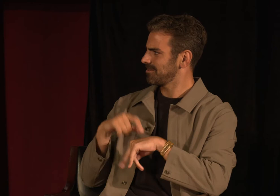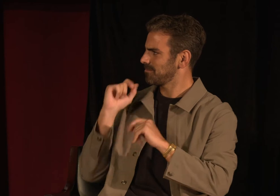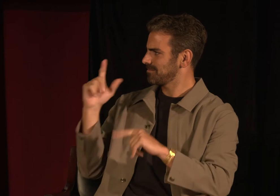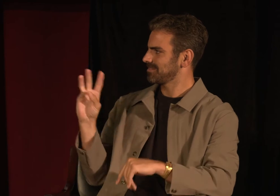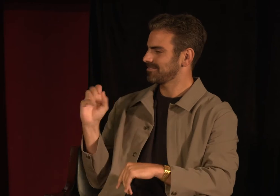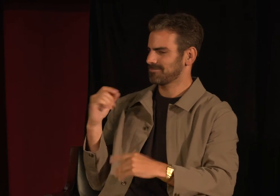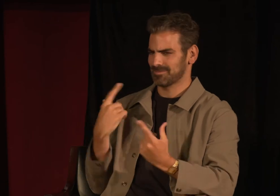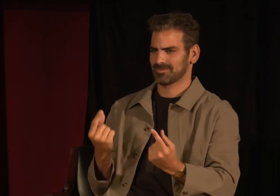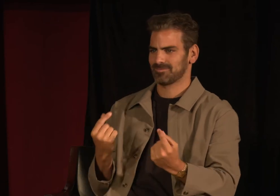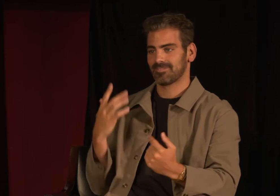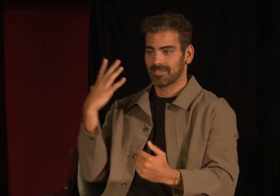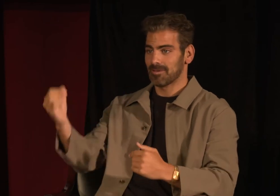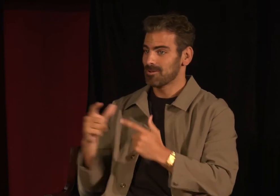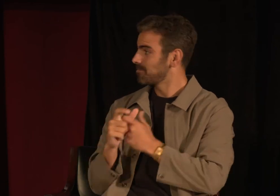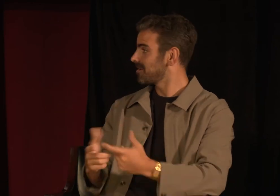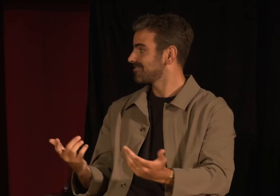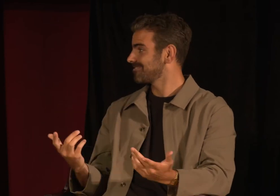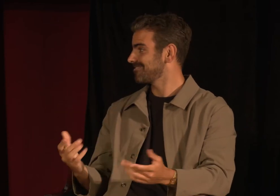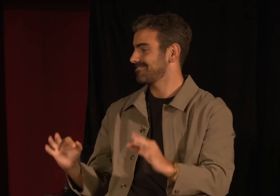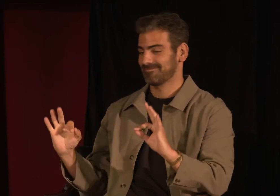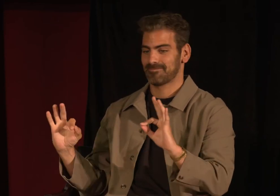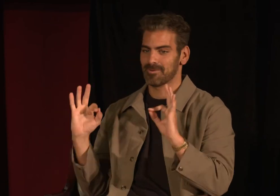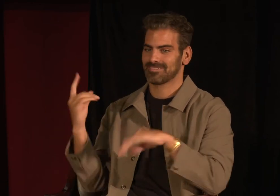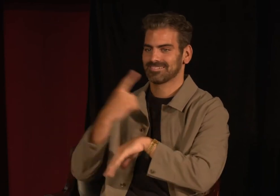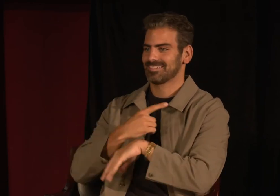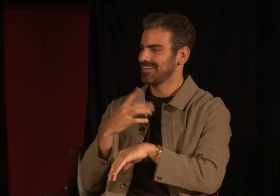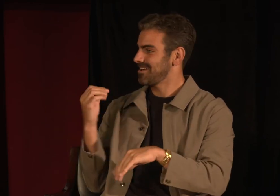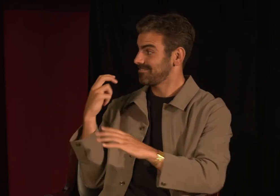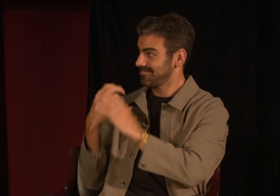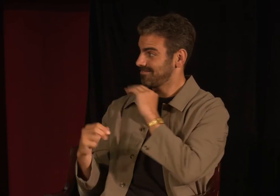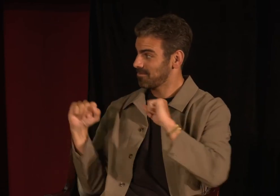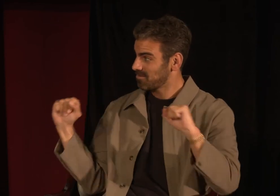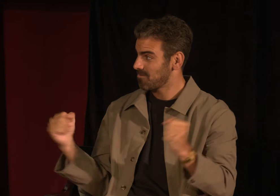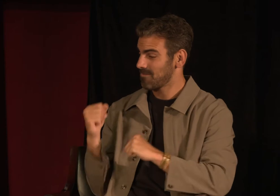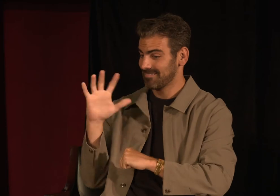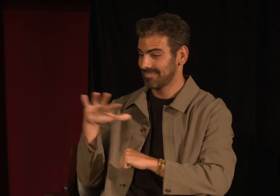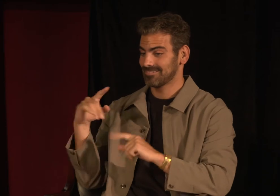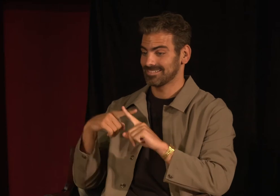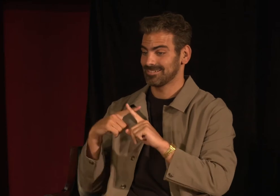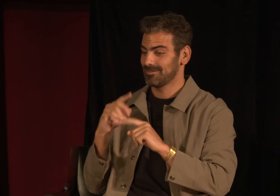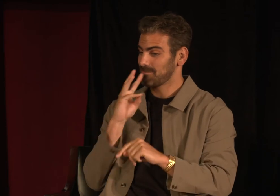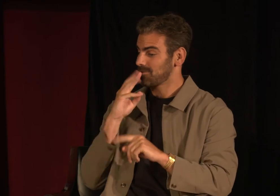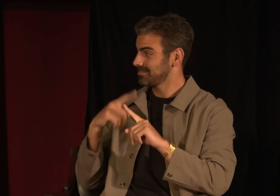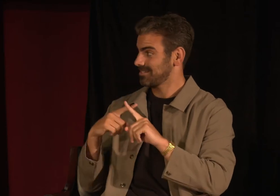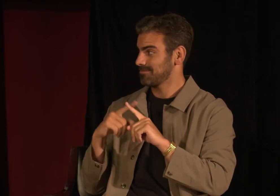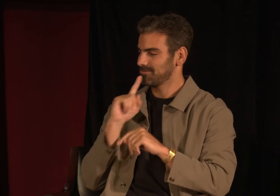but I was typically up at six. And this morning I thought, 5:00 a.m. why not make a day of it. I went running and I saw that the water was